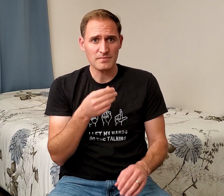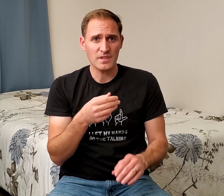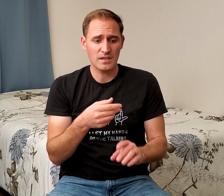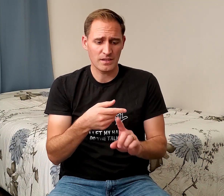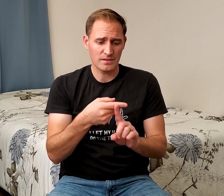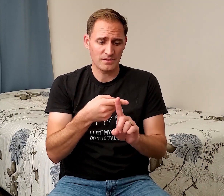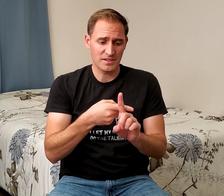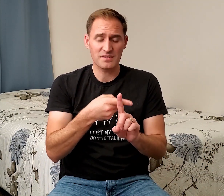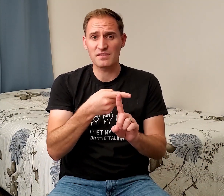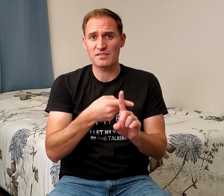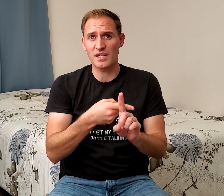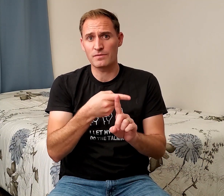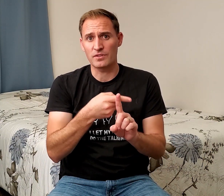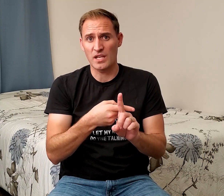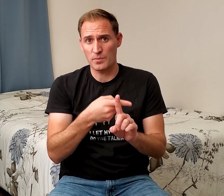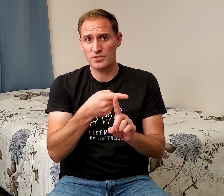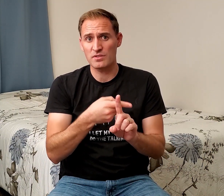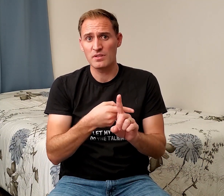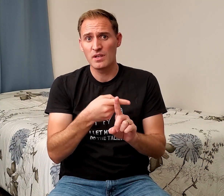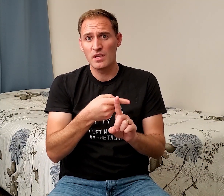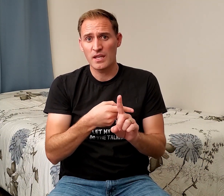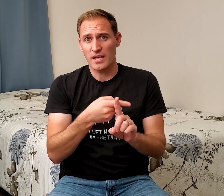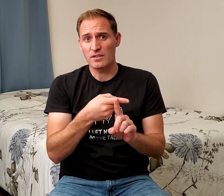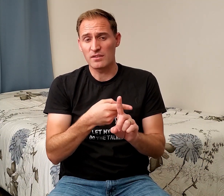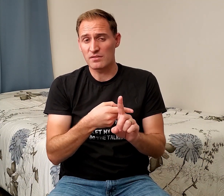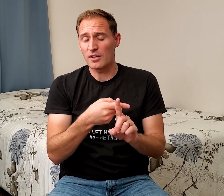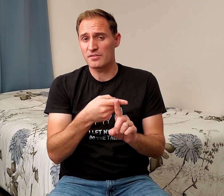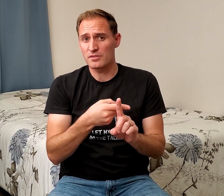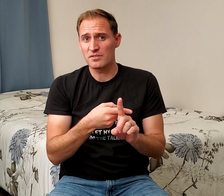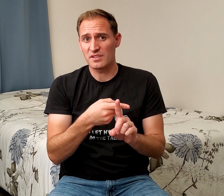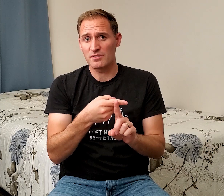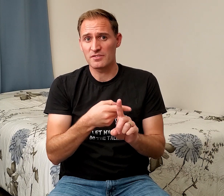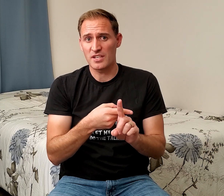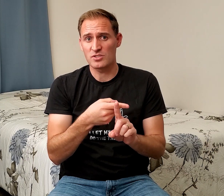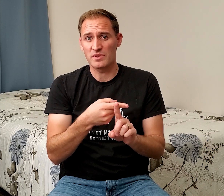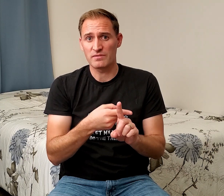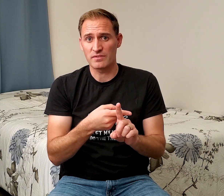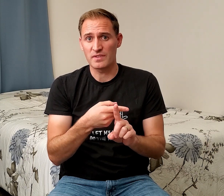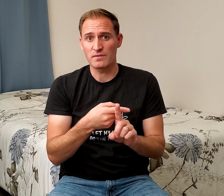this is the sign for temperature and it's also used interchangeably for fever